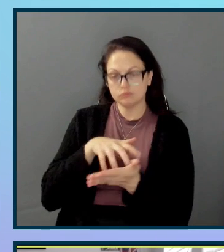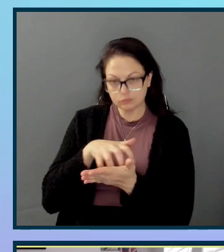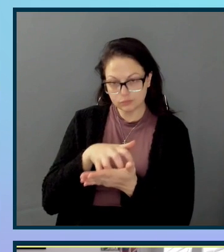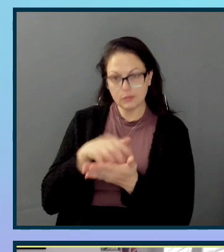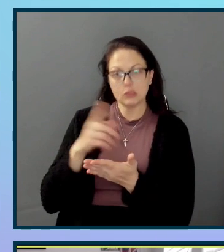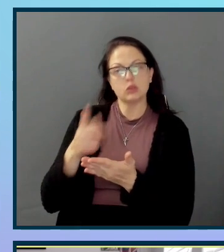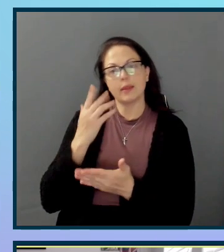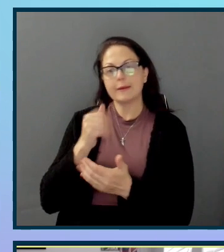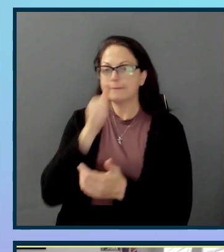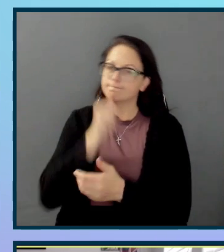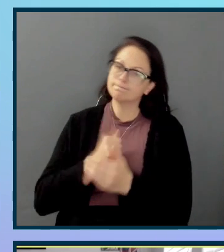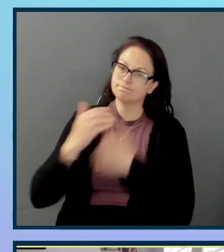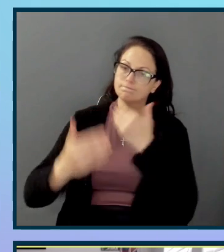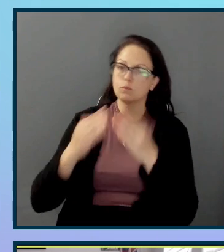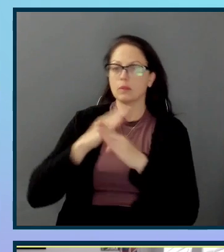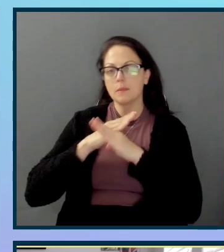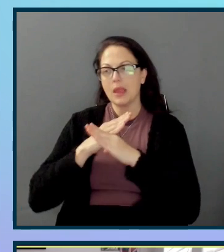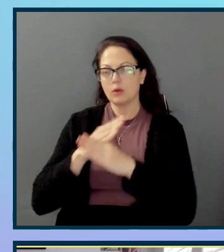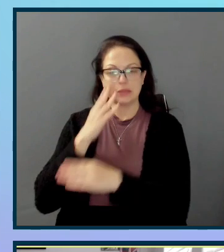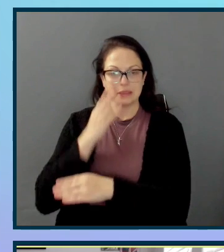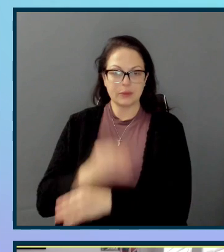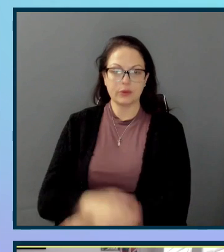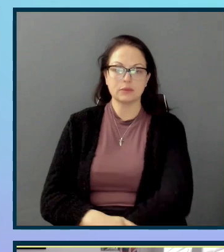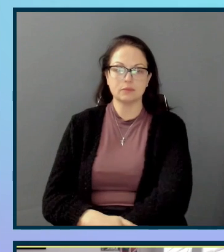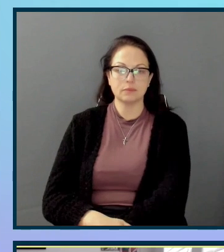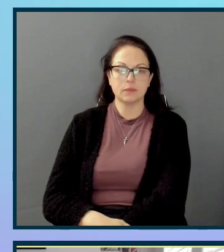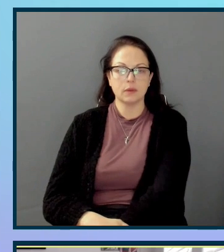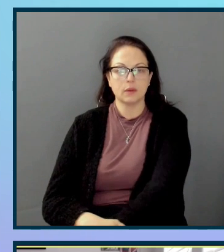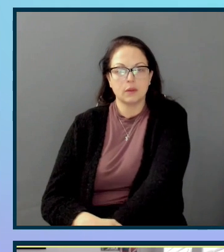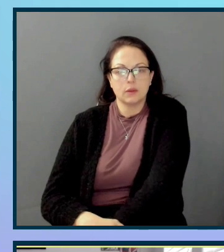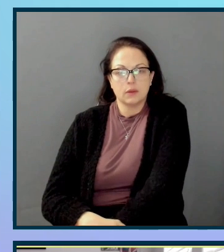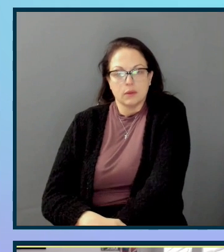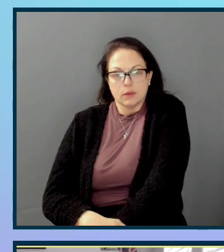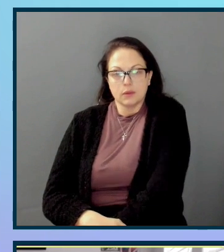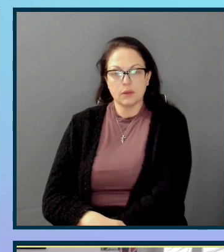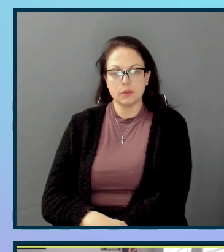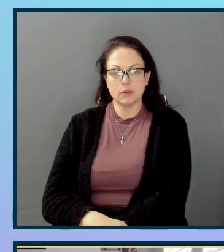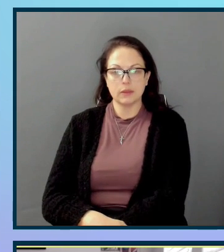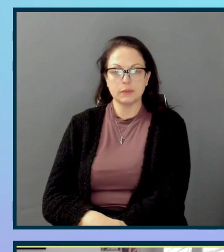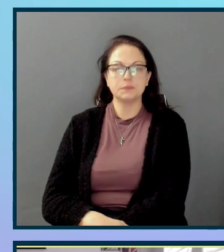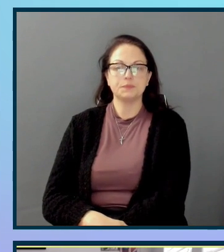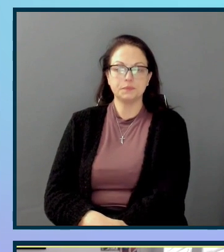some of the barriers that they may experience. But it's also important to note that a lot of these functional needs